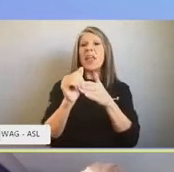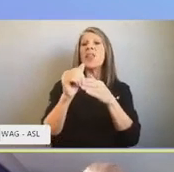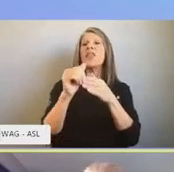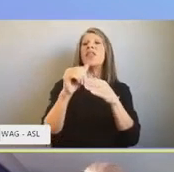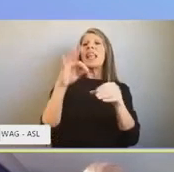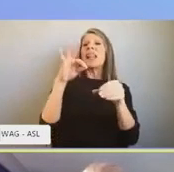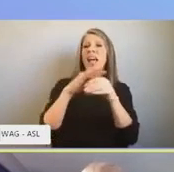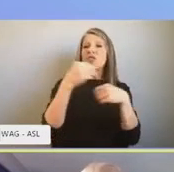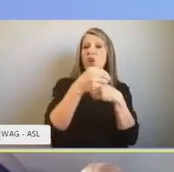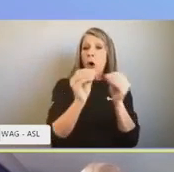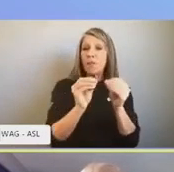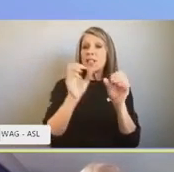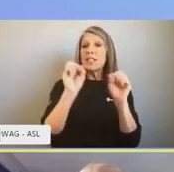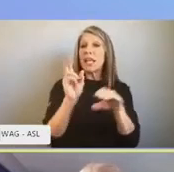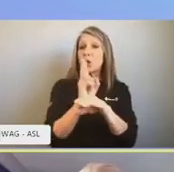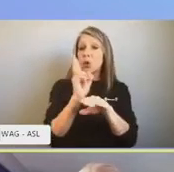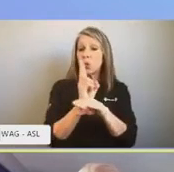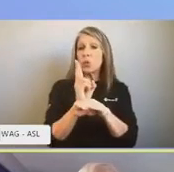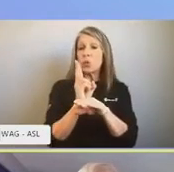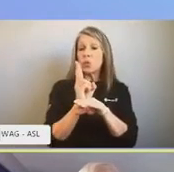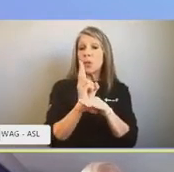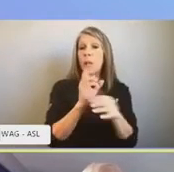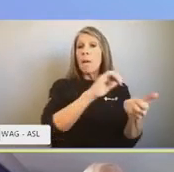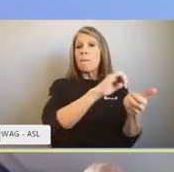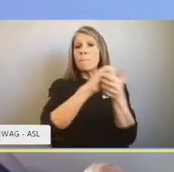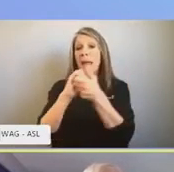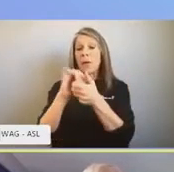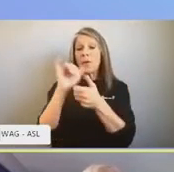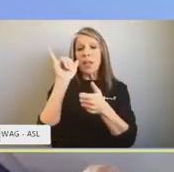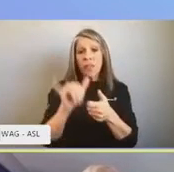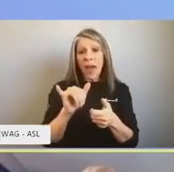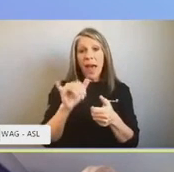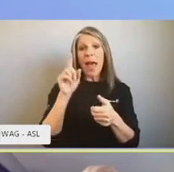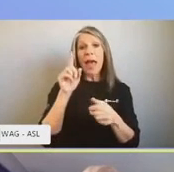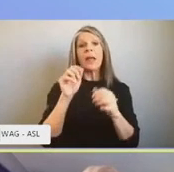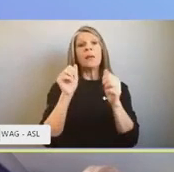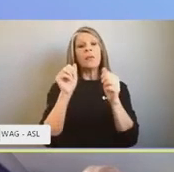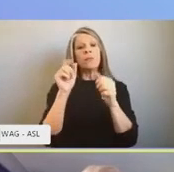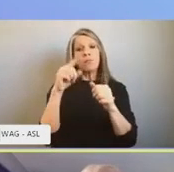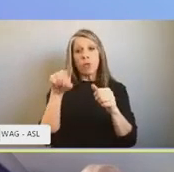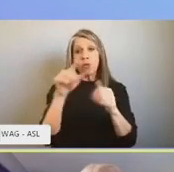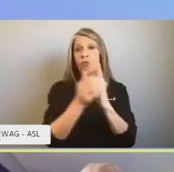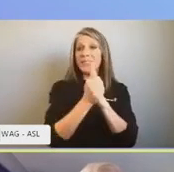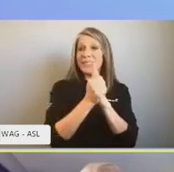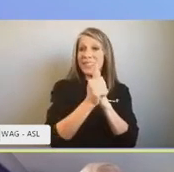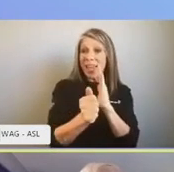in elections and turn them into little tiny election guides that offices could use. So